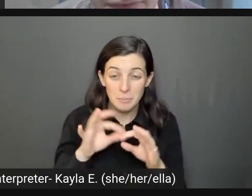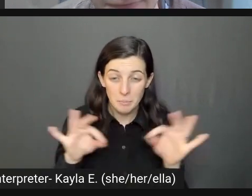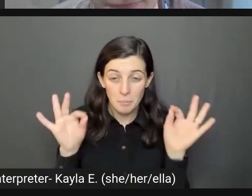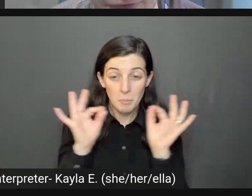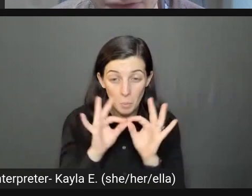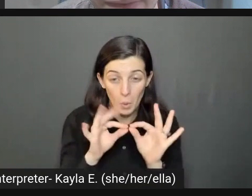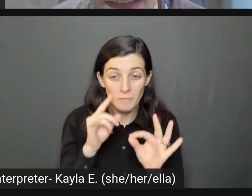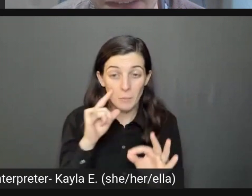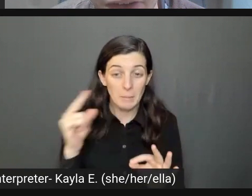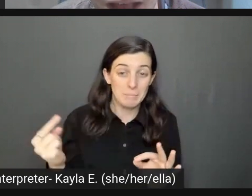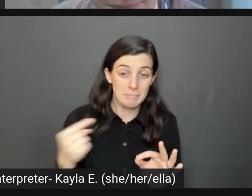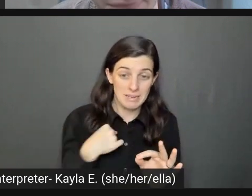for a psyched help.